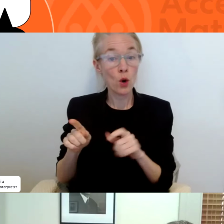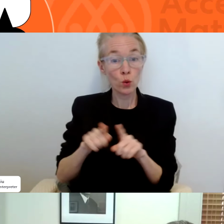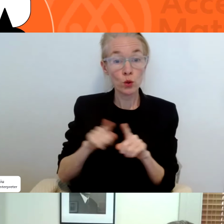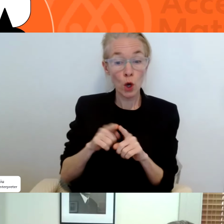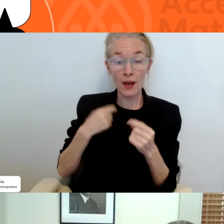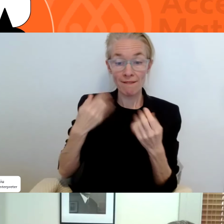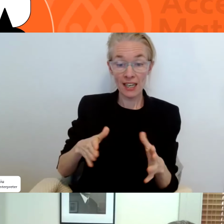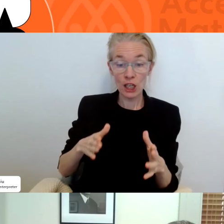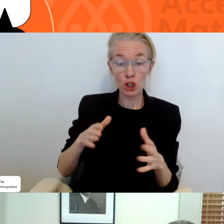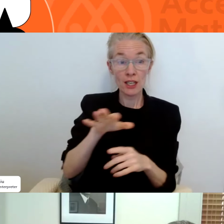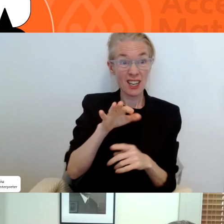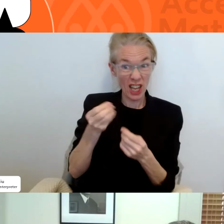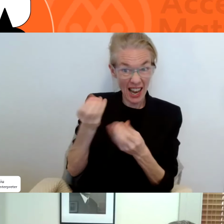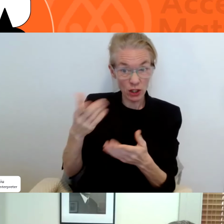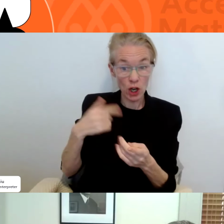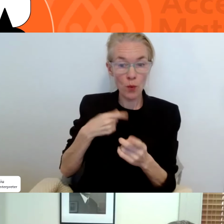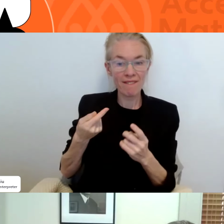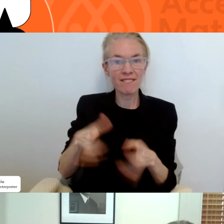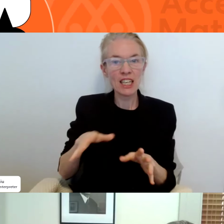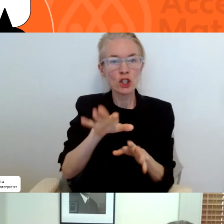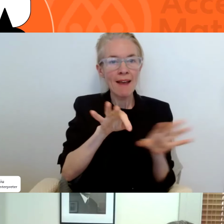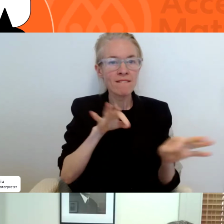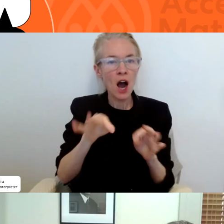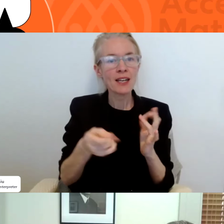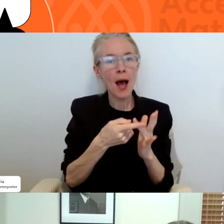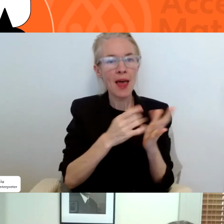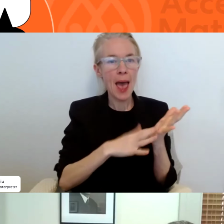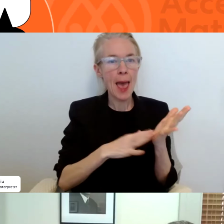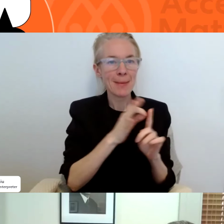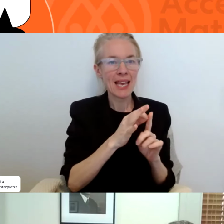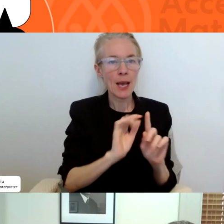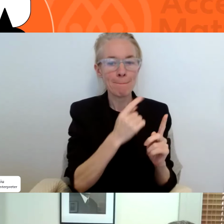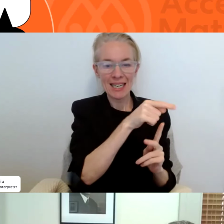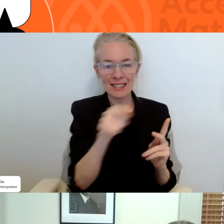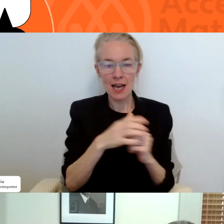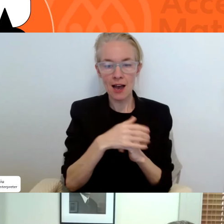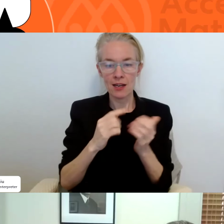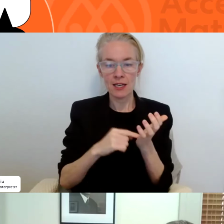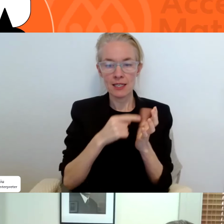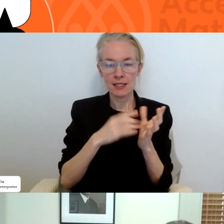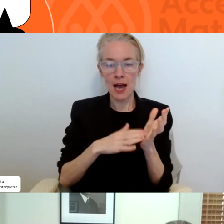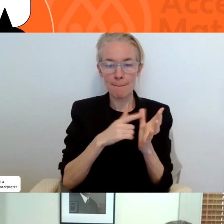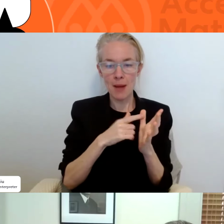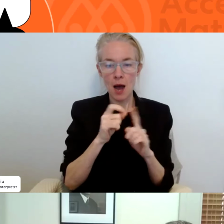Associate Minister For Social Housing; Honourable Chris Bishop, Minister